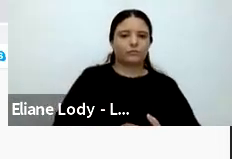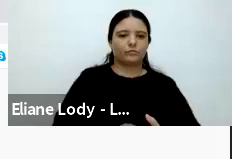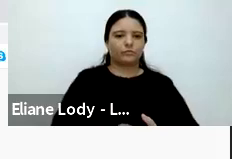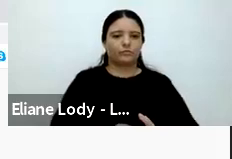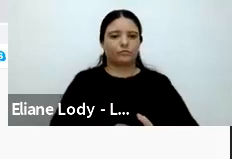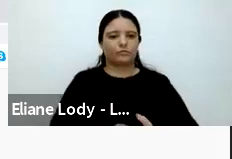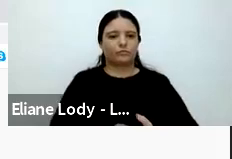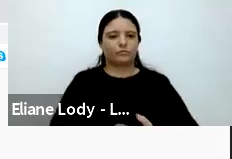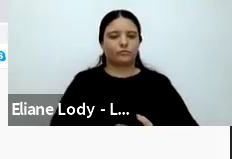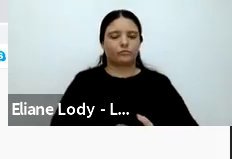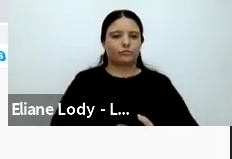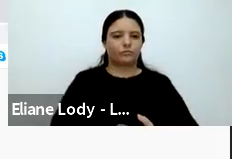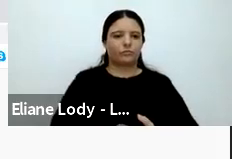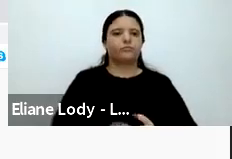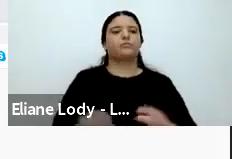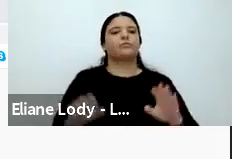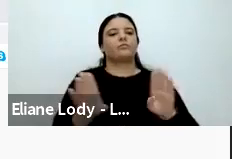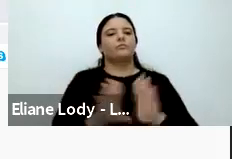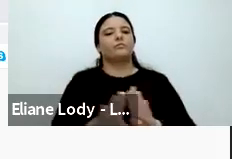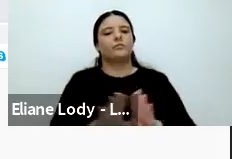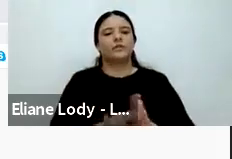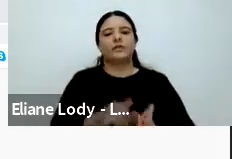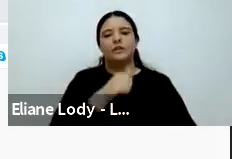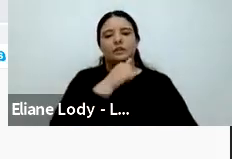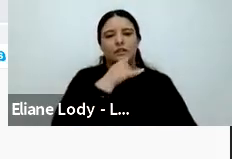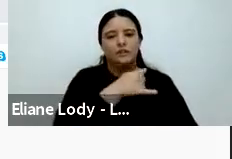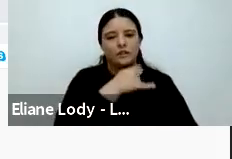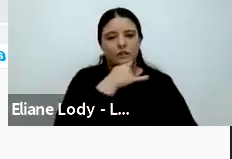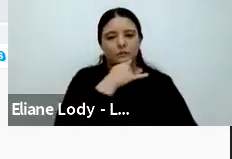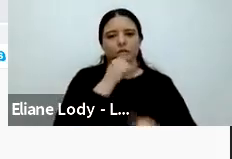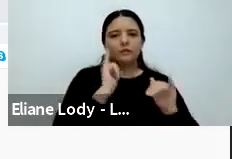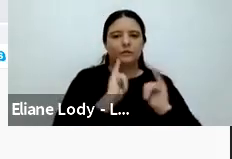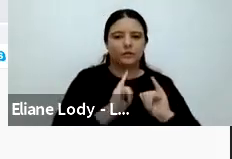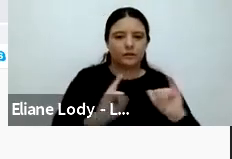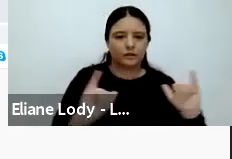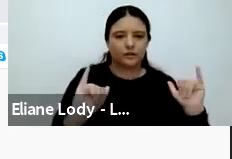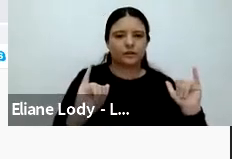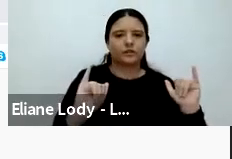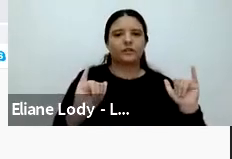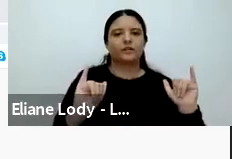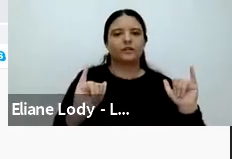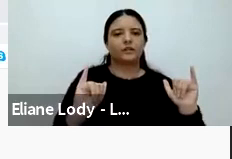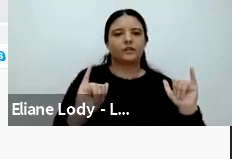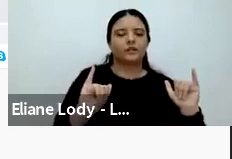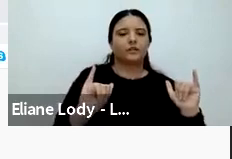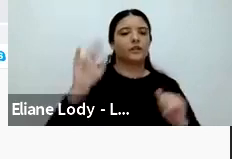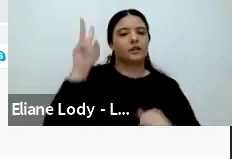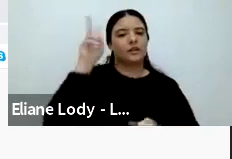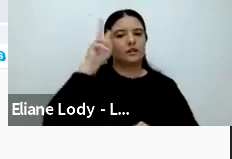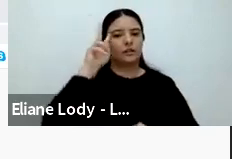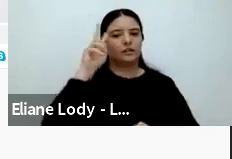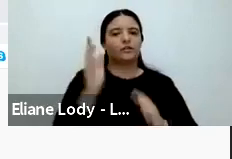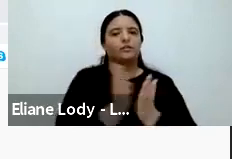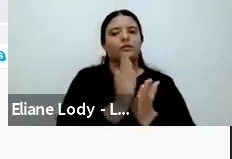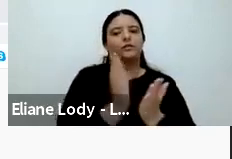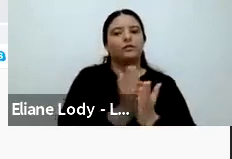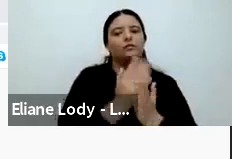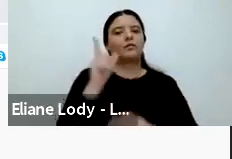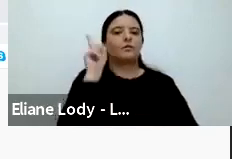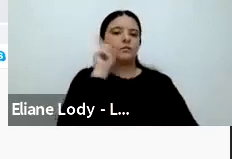And so, I And so, I exemplified by mentioning so, I exemplified by mentioning to us. istory istory textbook here istory textbook here in Brazil we are living in a movement call.